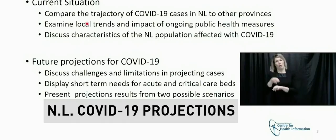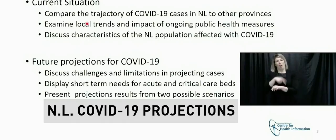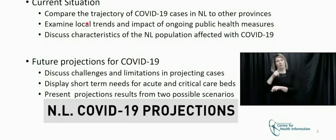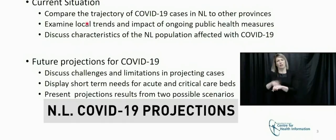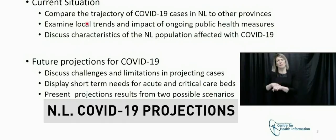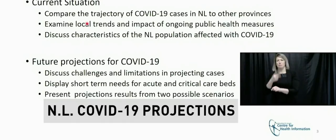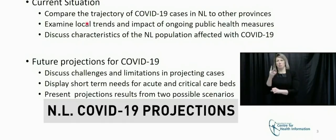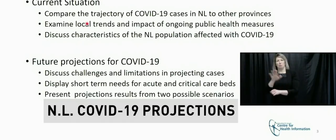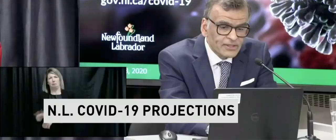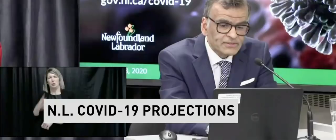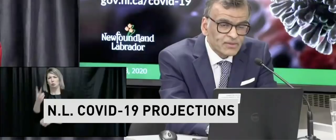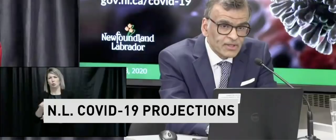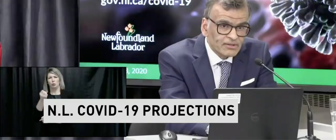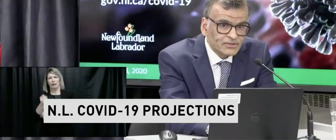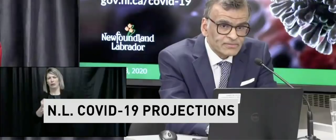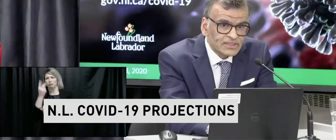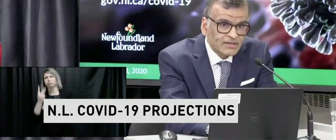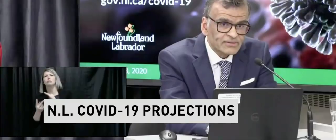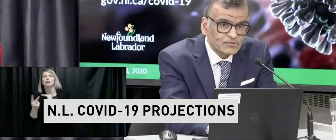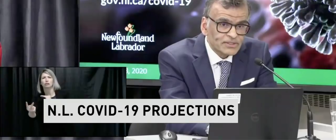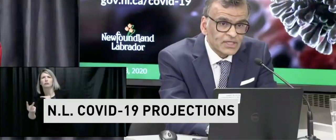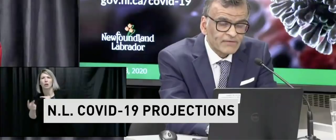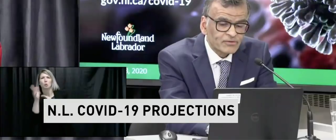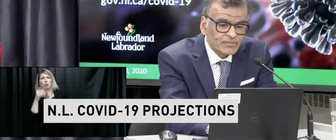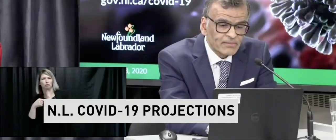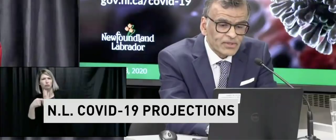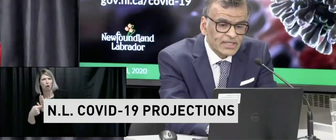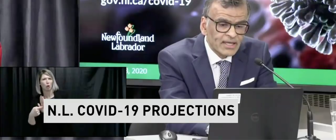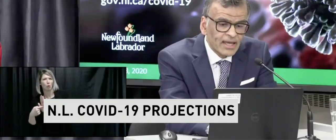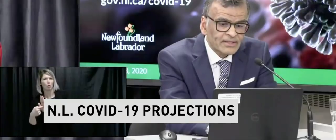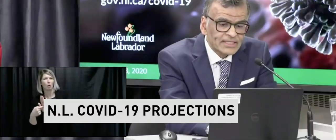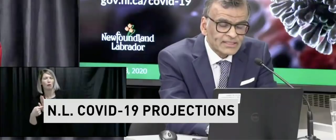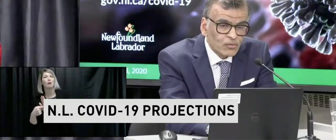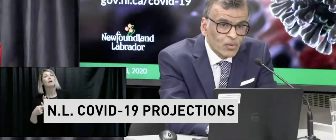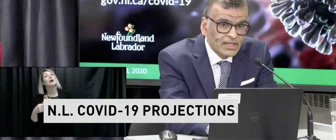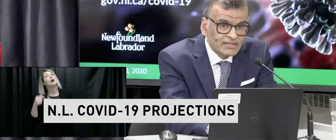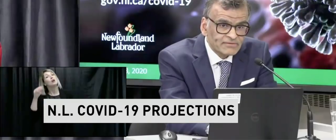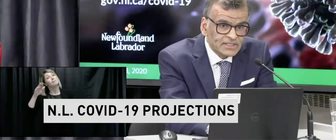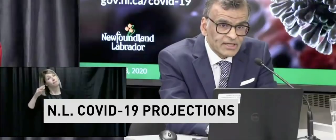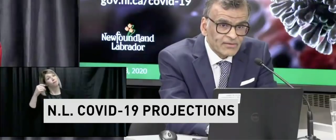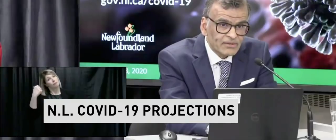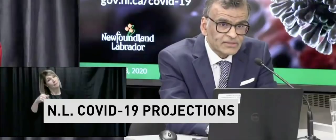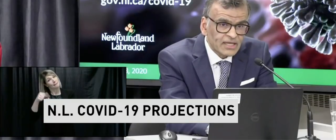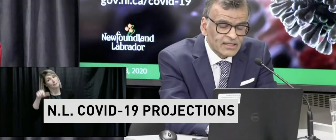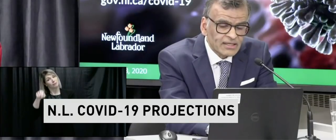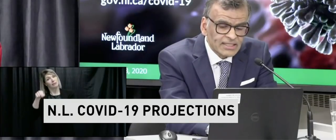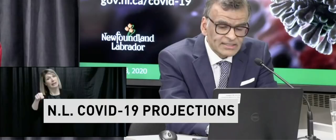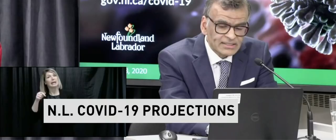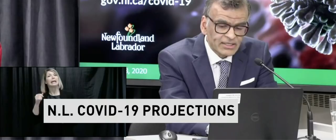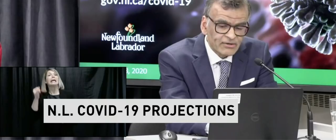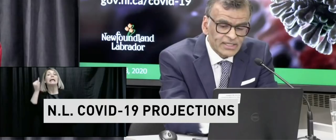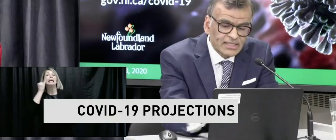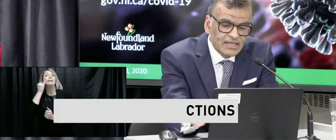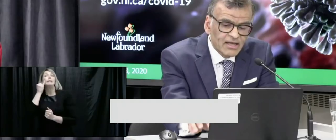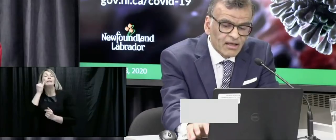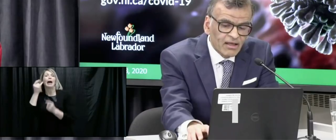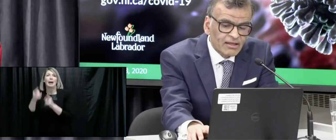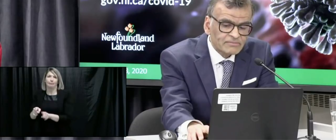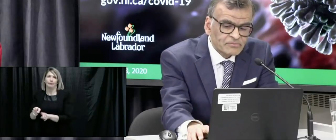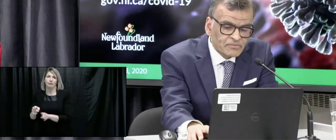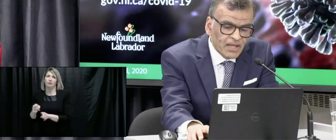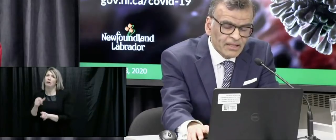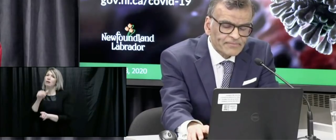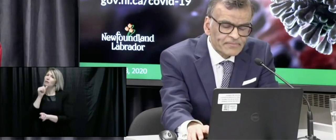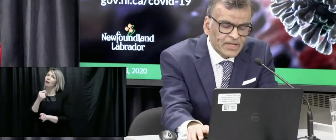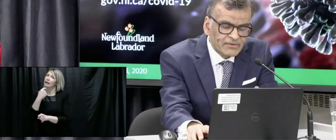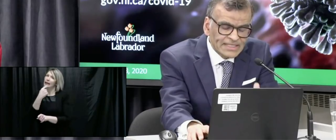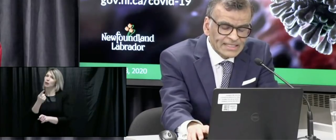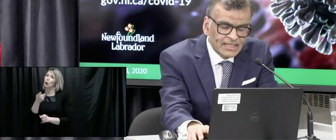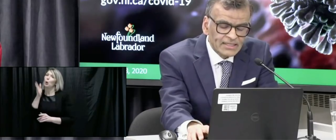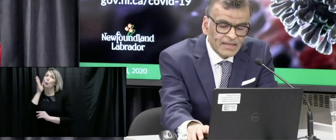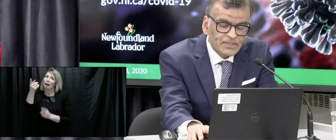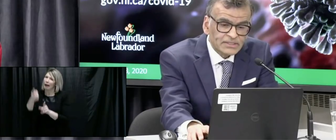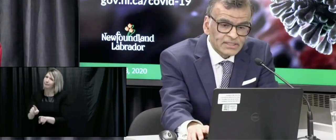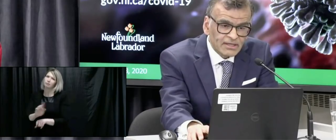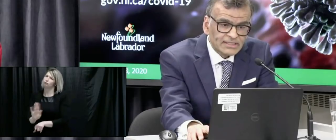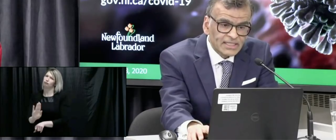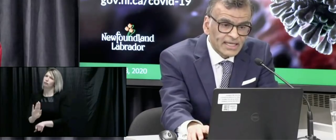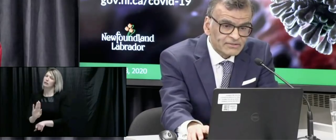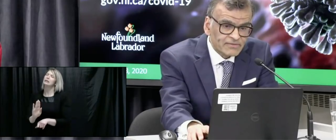NEEDS AS WELL TWO POSSIBLE